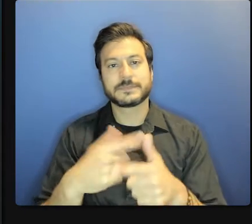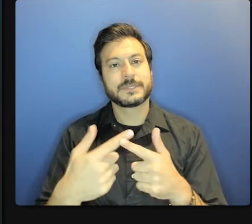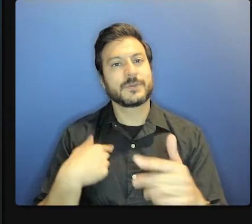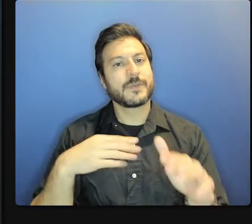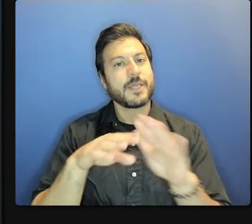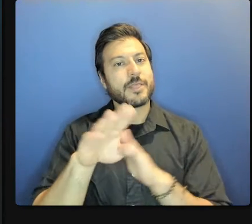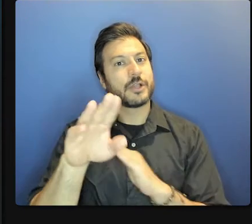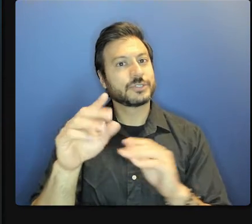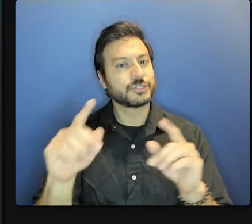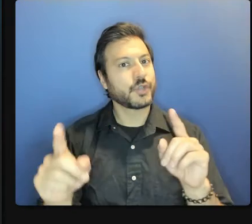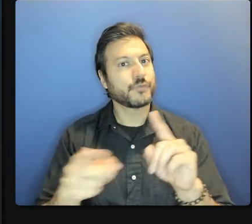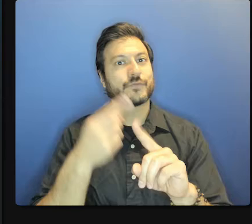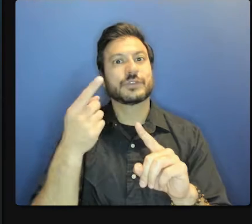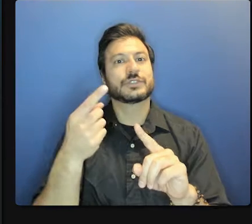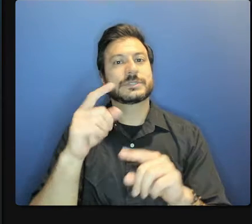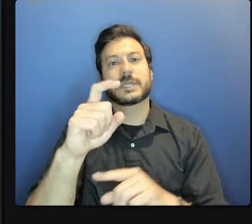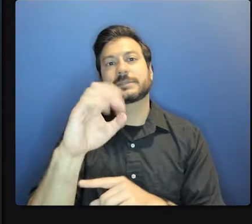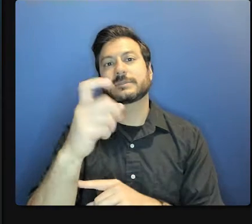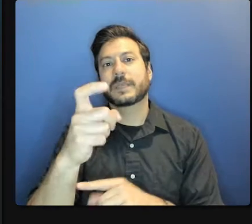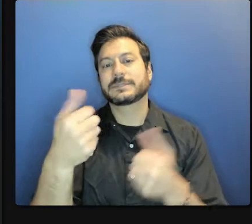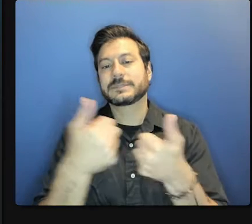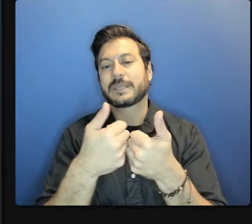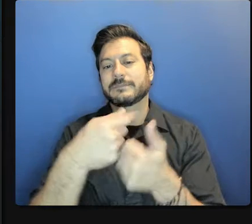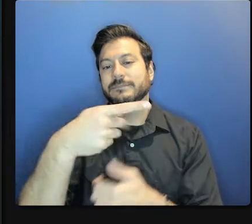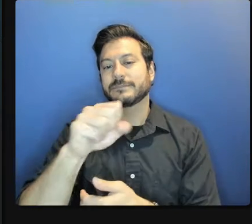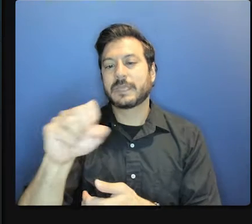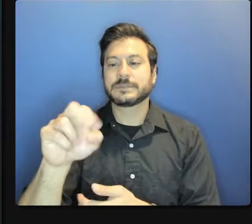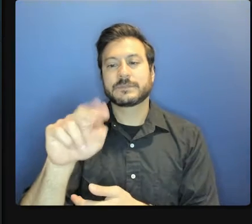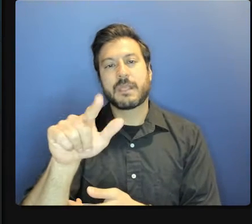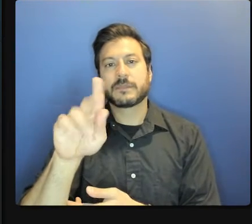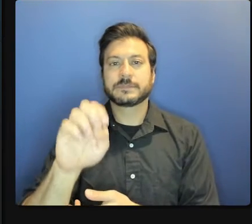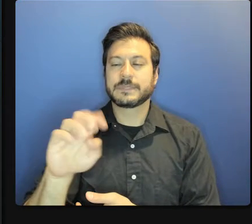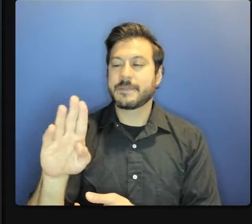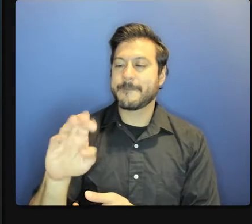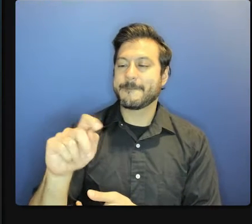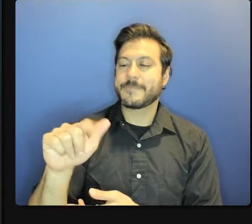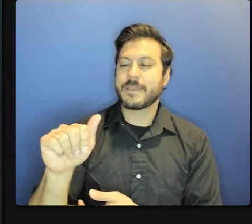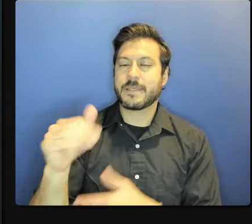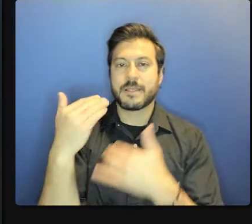And then we launched our first Xbox Game Pass Ultimate Beta,